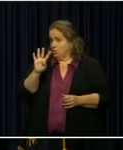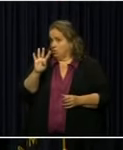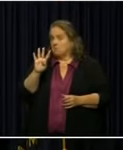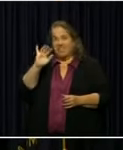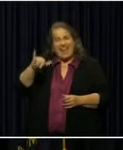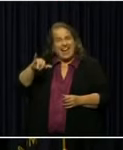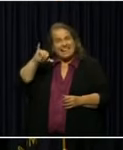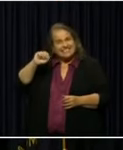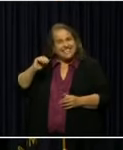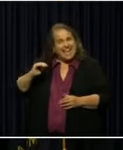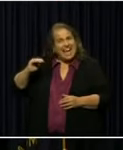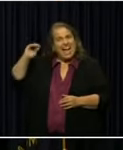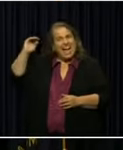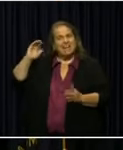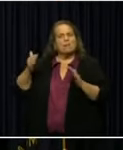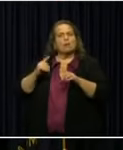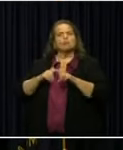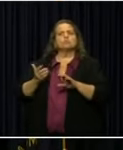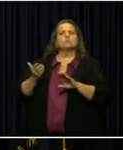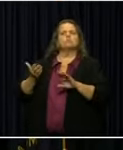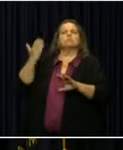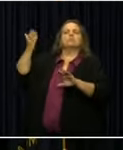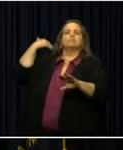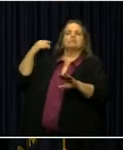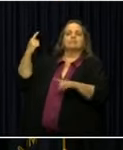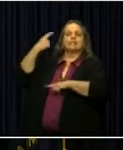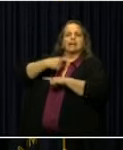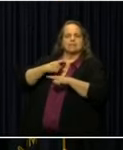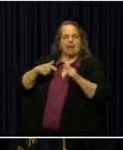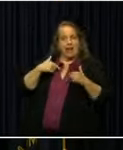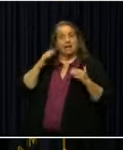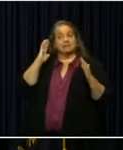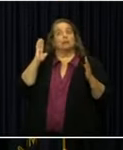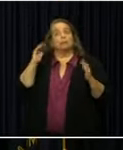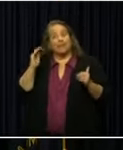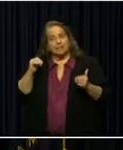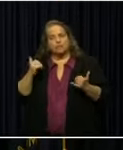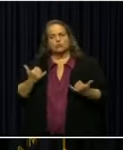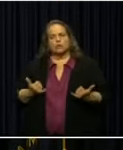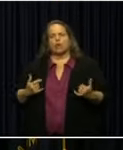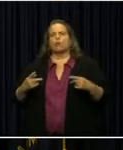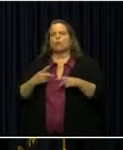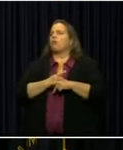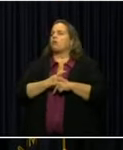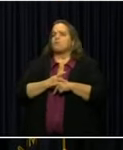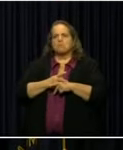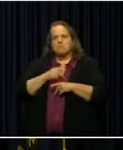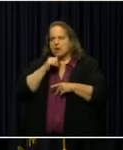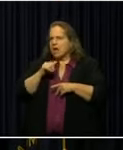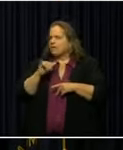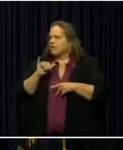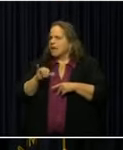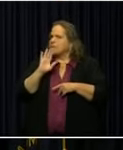NEW STATISTIC TODAY, THE AVERAGE AGE OF SOMEONE THAT HAS CONTRACTED THE CORONAVIRUS IS 52